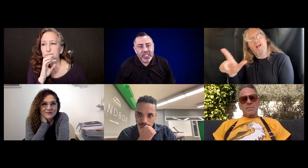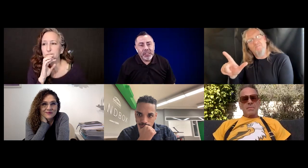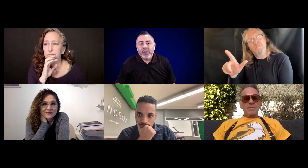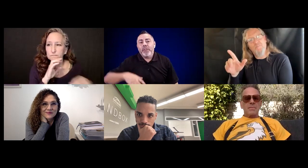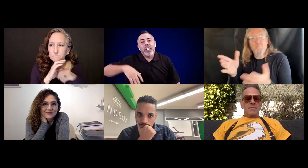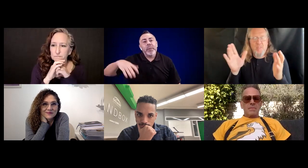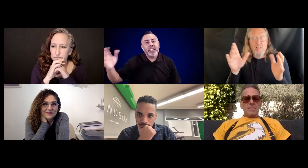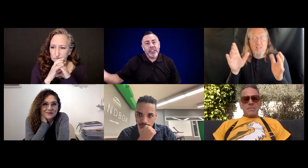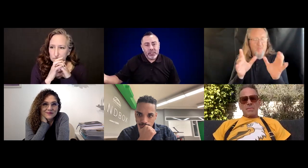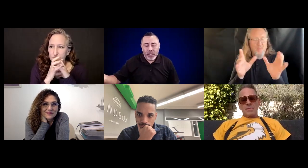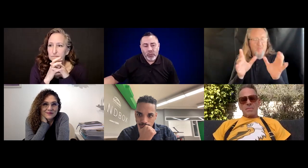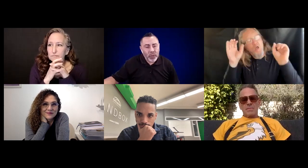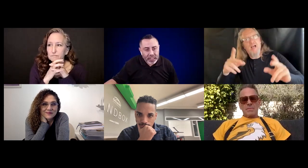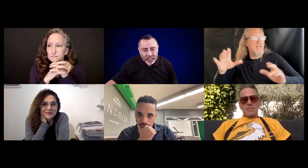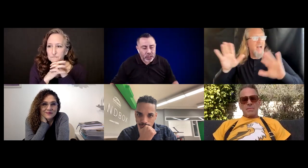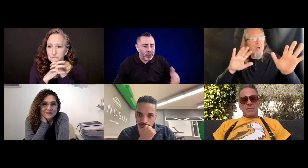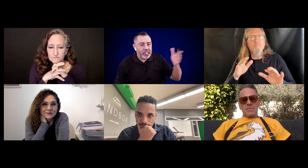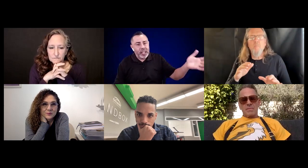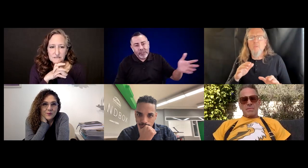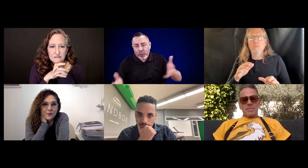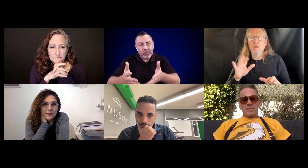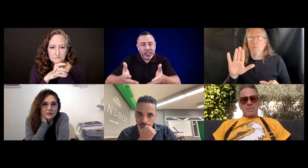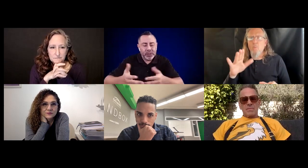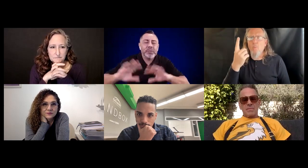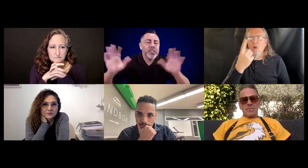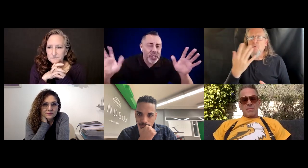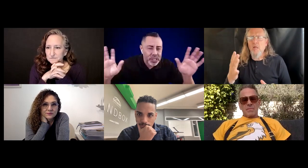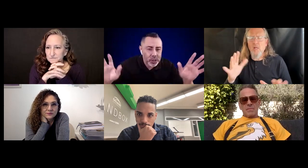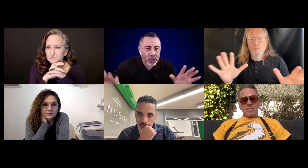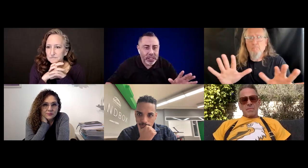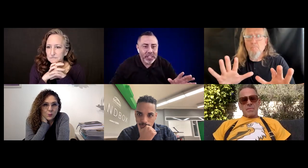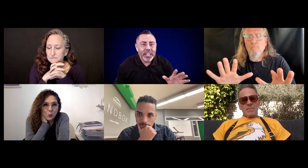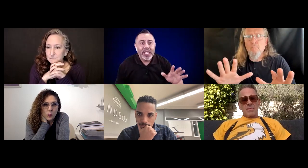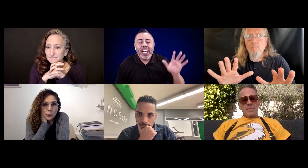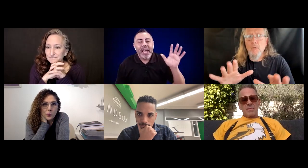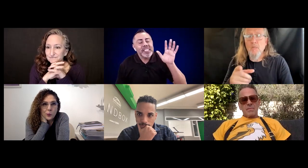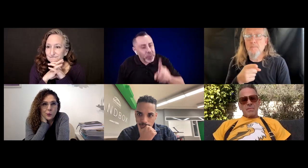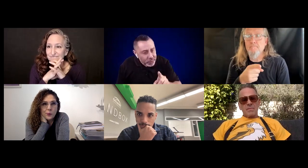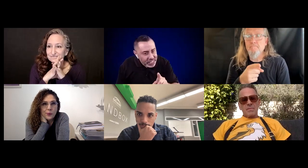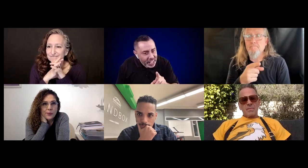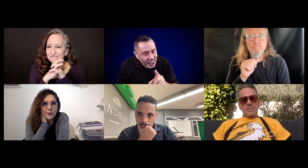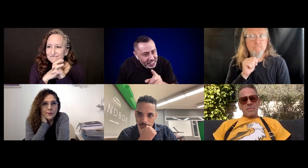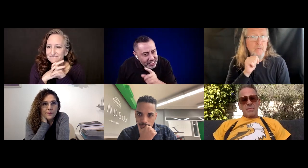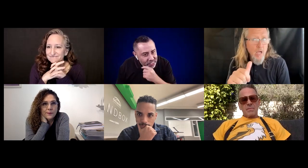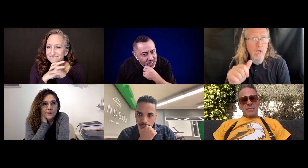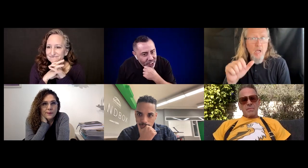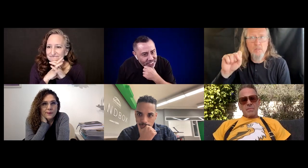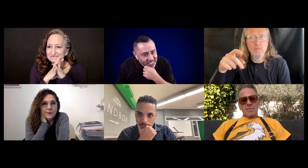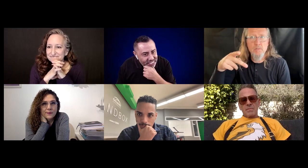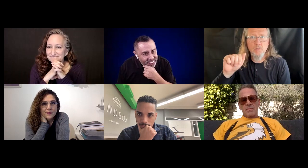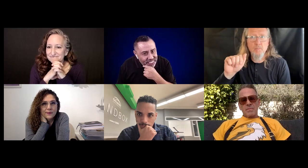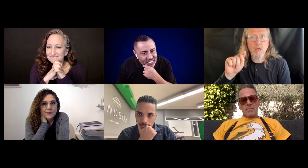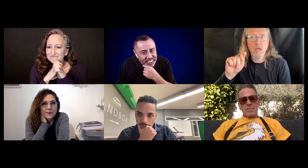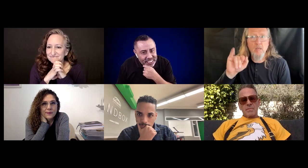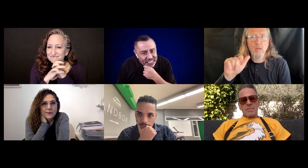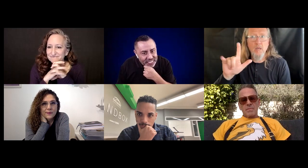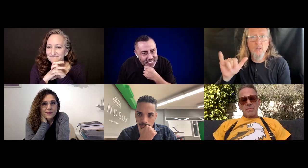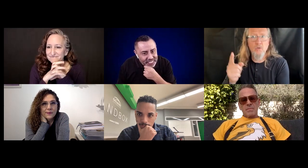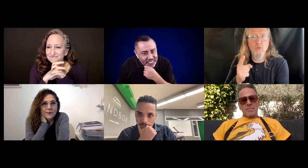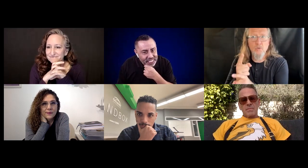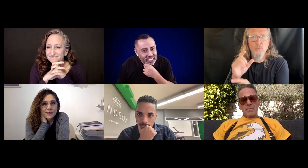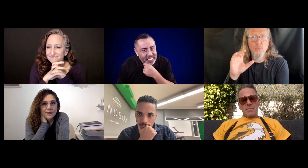Another one on the left, one in the middle, so on, and so on. Something that caught us off guard